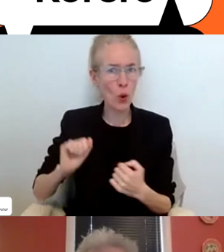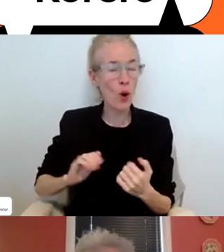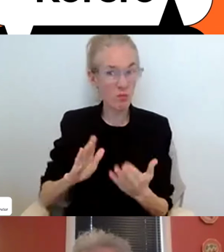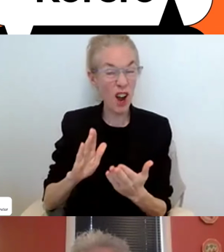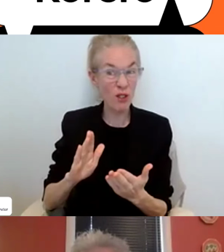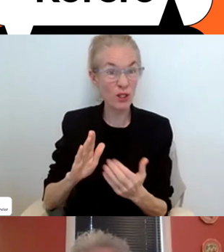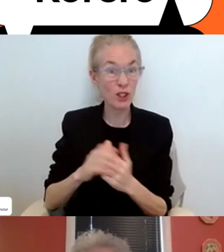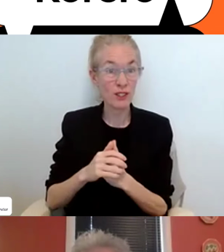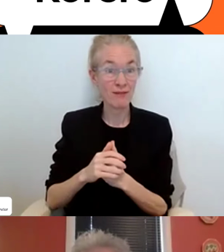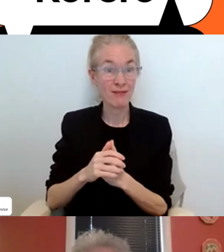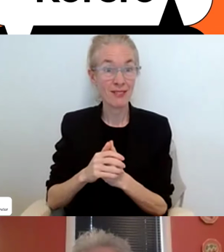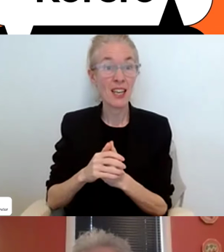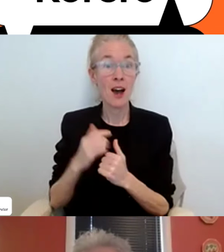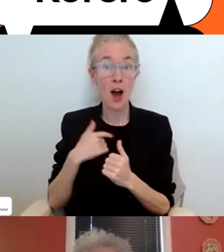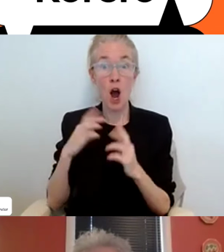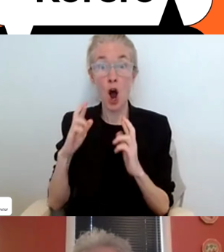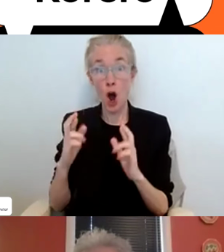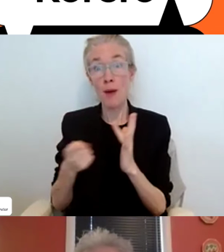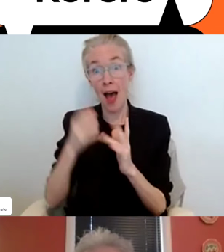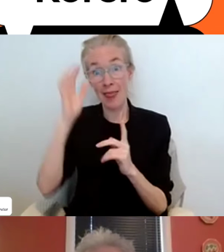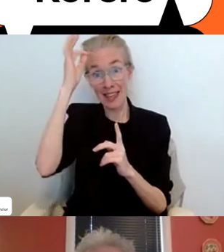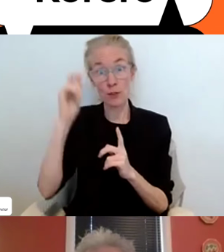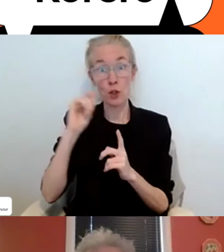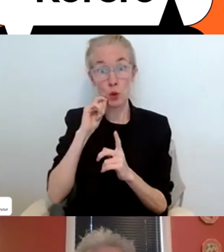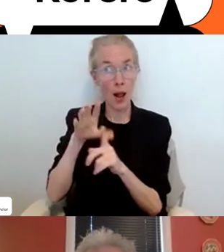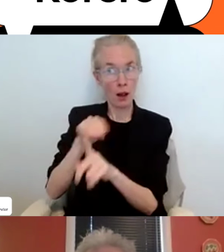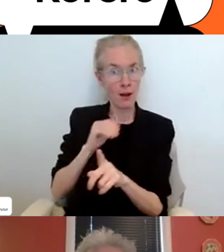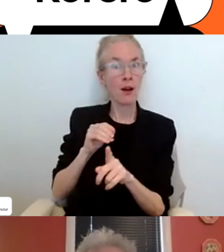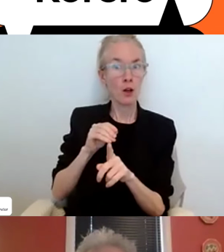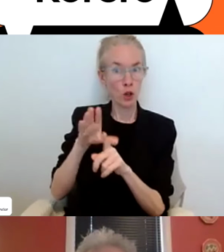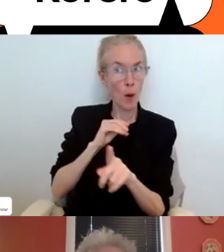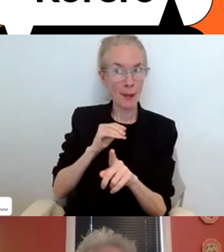starts doing a similar sort of thing it will be epic. We've all